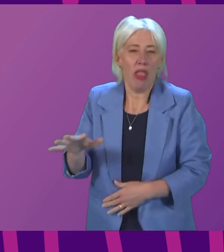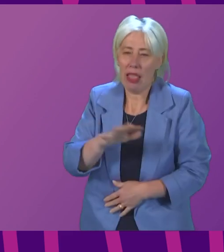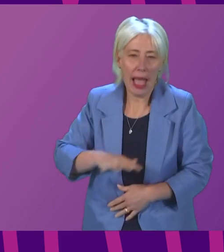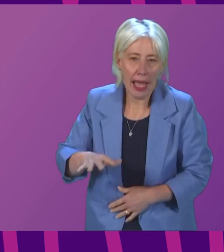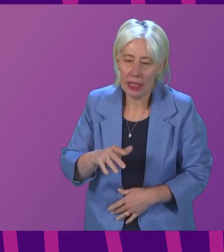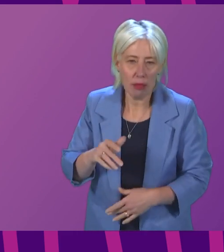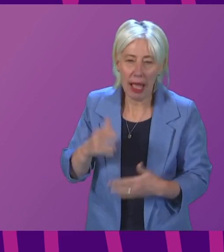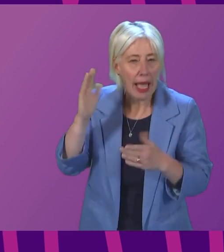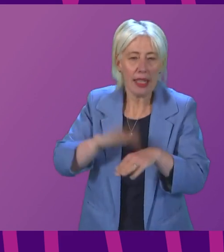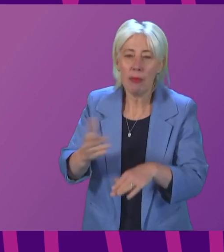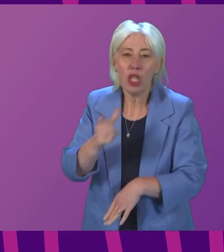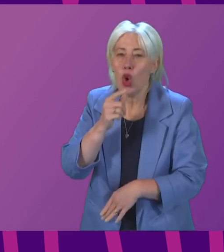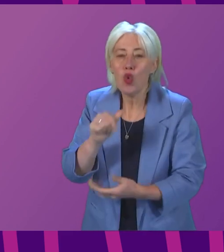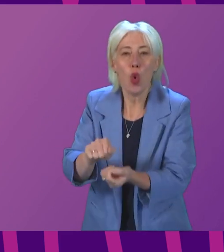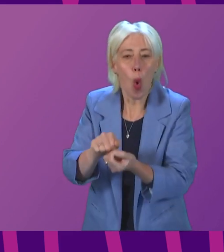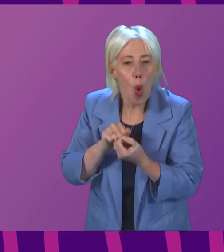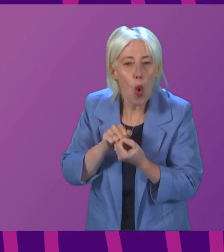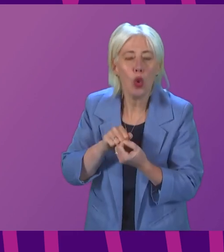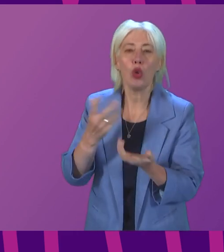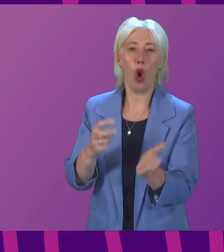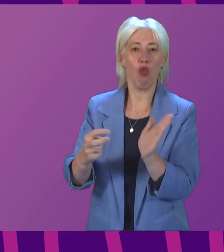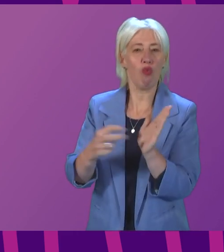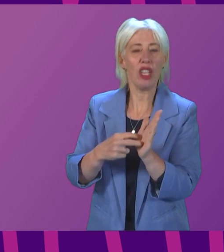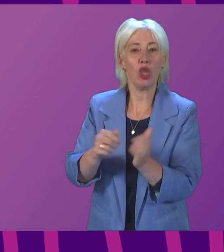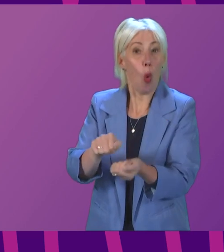land is, regardless of who is the registered owner of it.